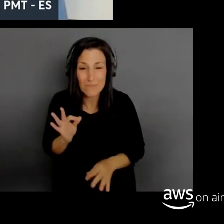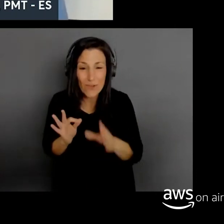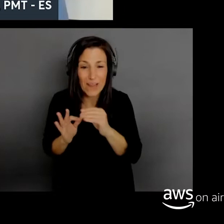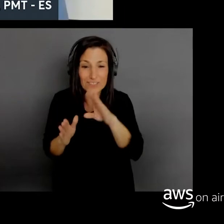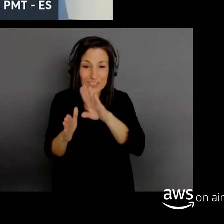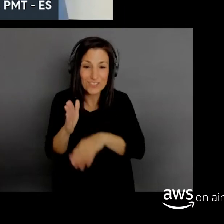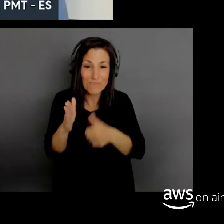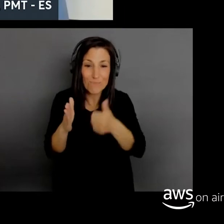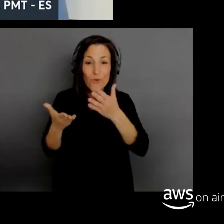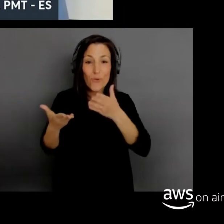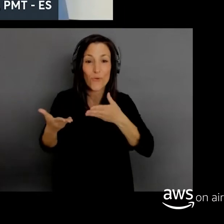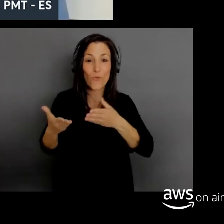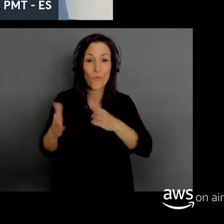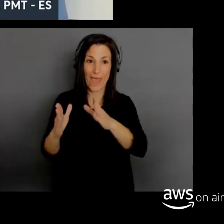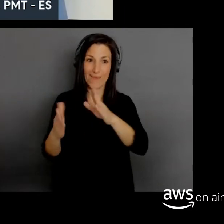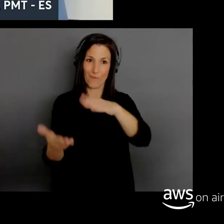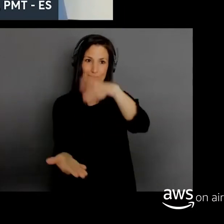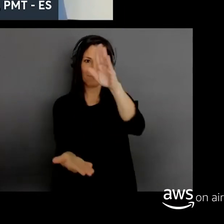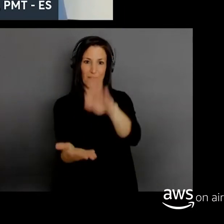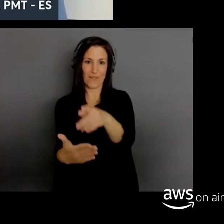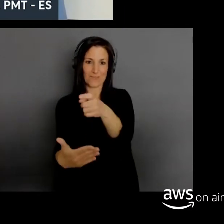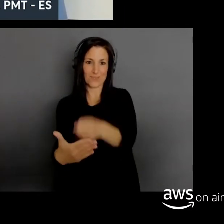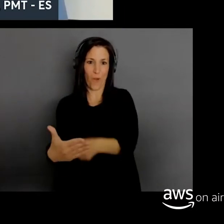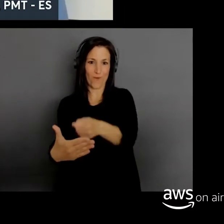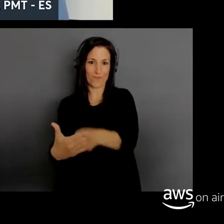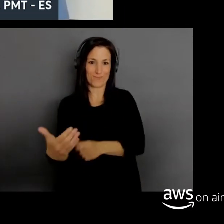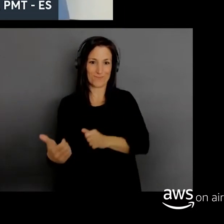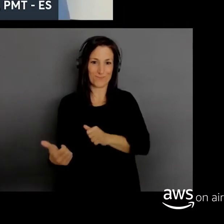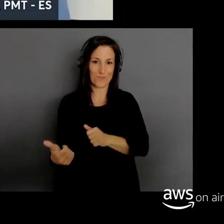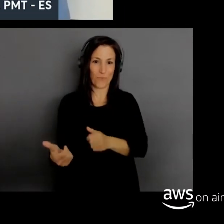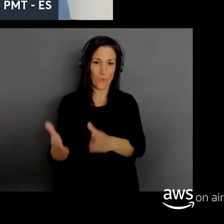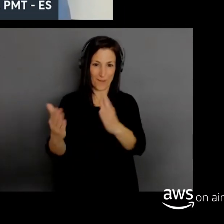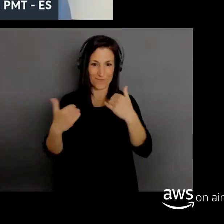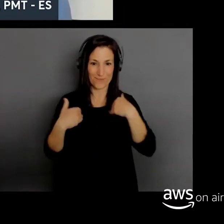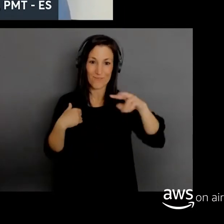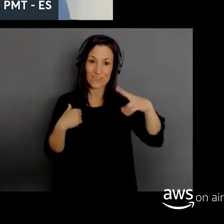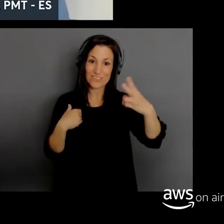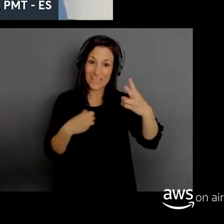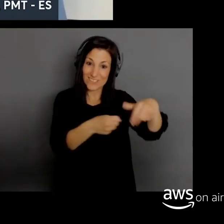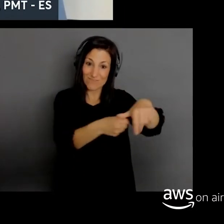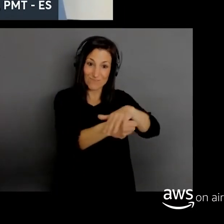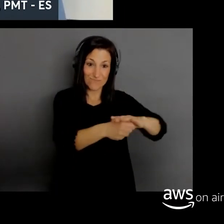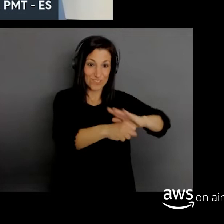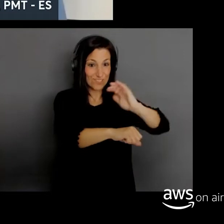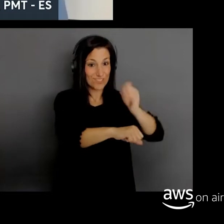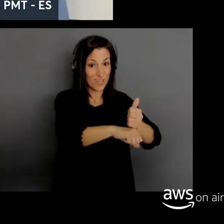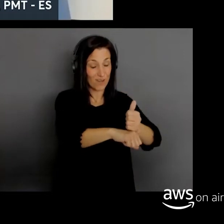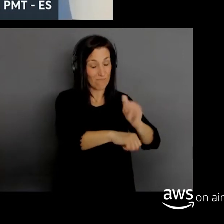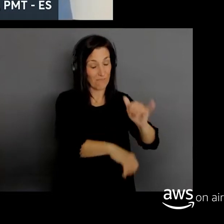or less costly way of having your secondary region set up. That's really cool. Exactly.